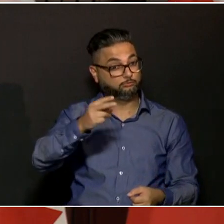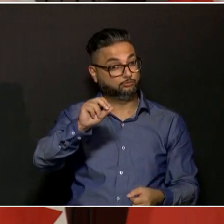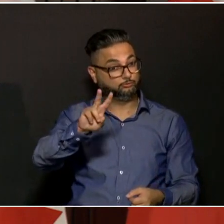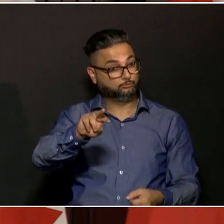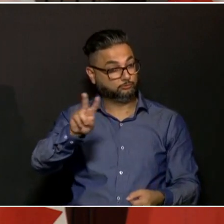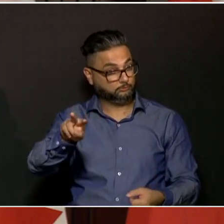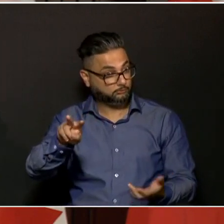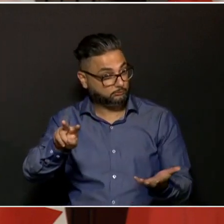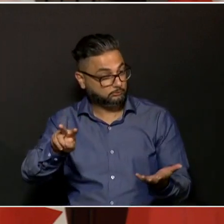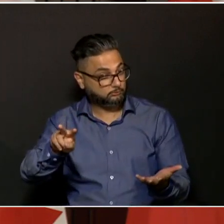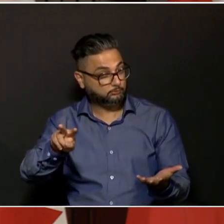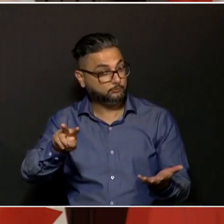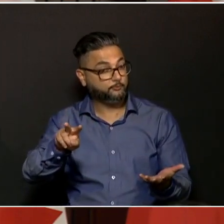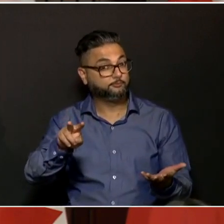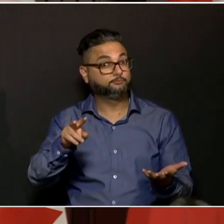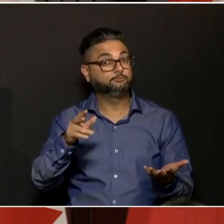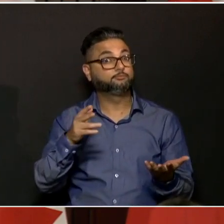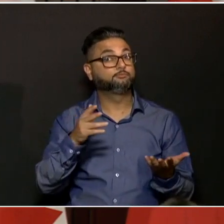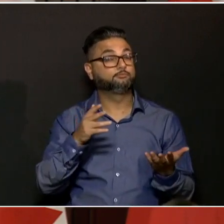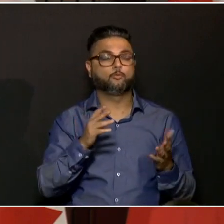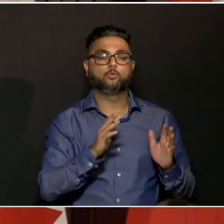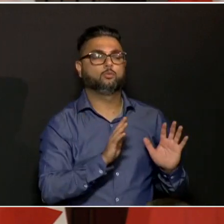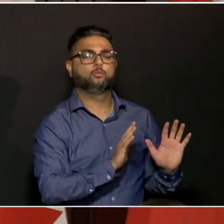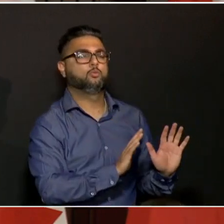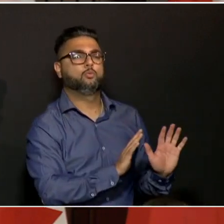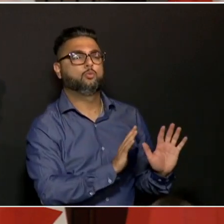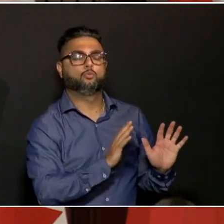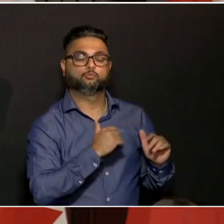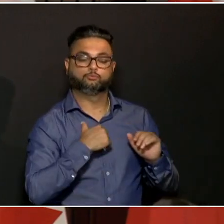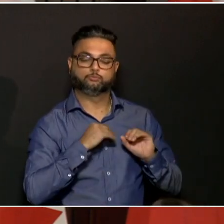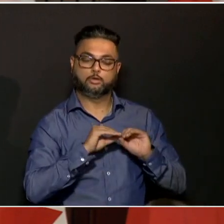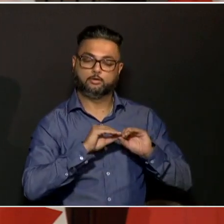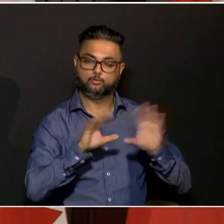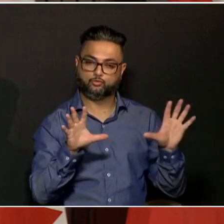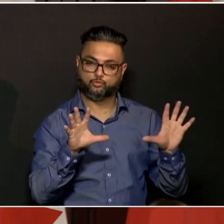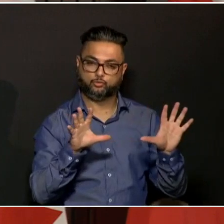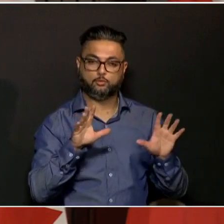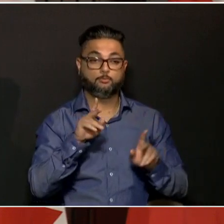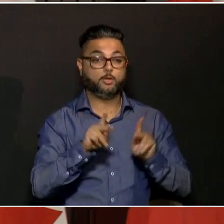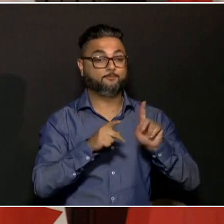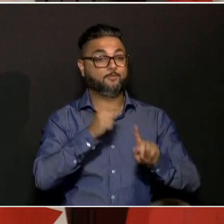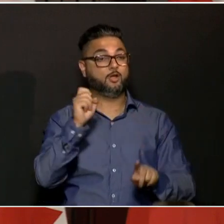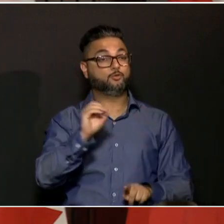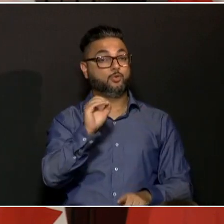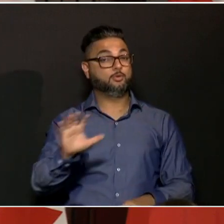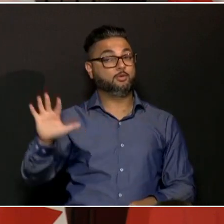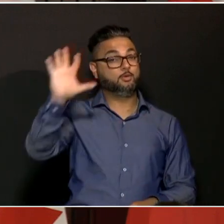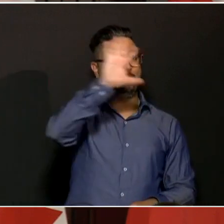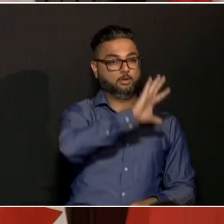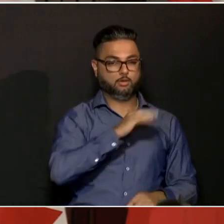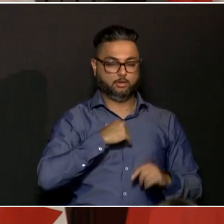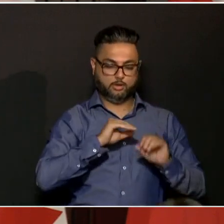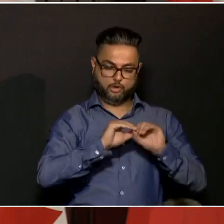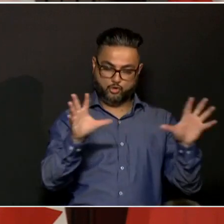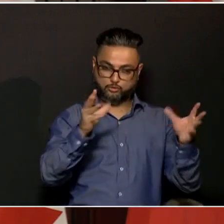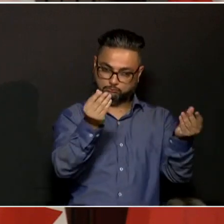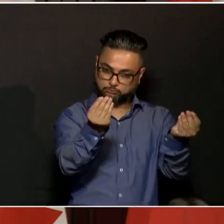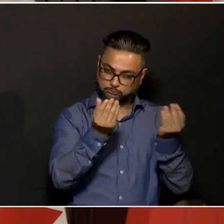ensure Ontario's we won't have an election before June 2022? That's correct and people will have a very clear decision about leadership,